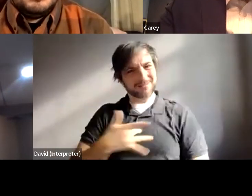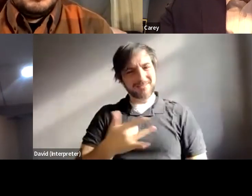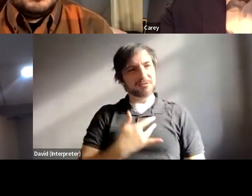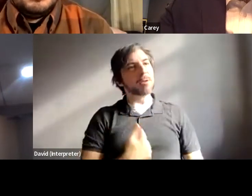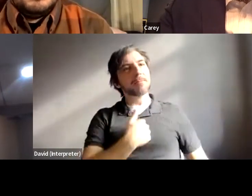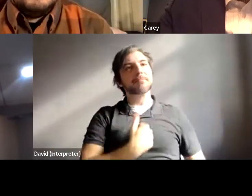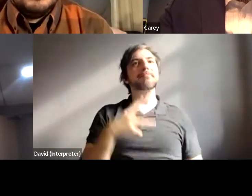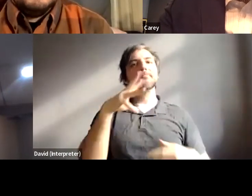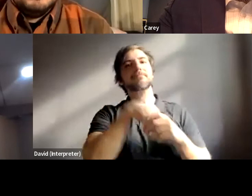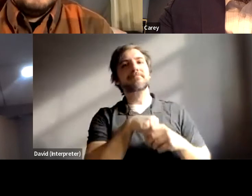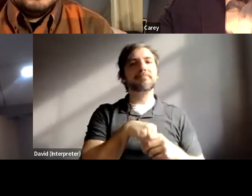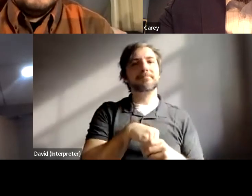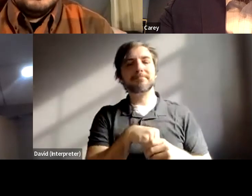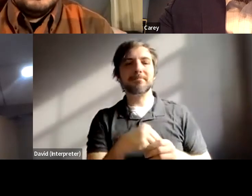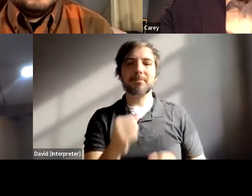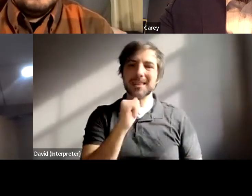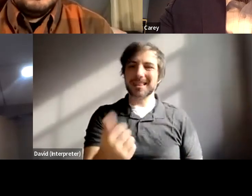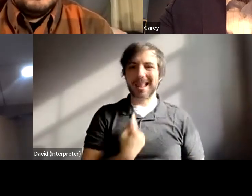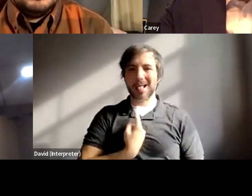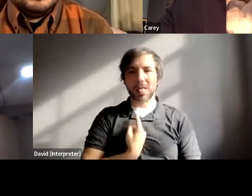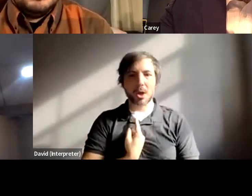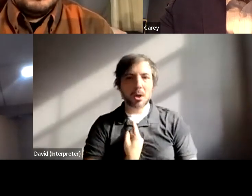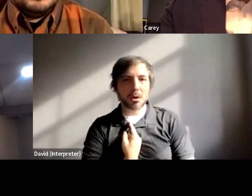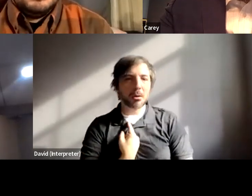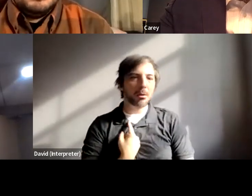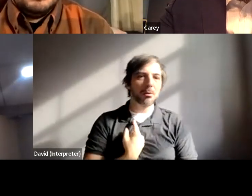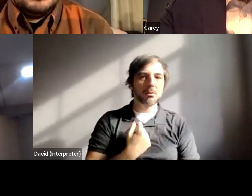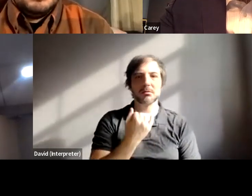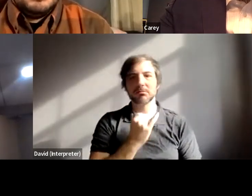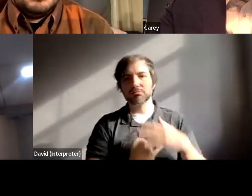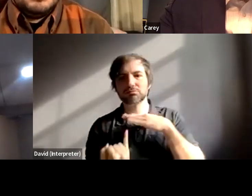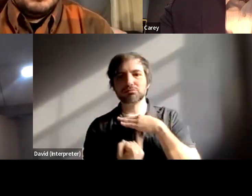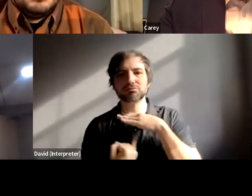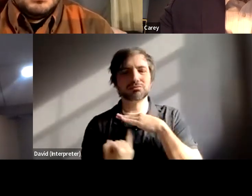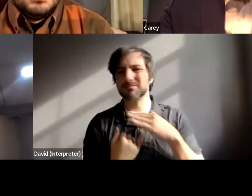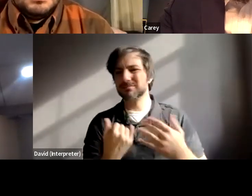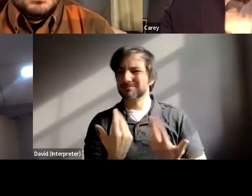. I definitely understand where you came from with that question. We are definitely appreciative